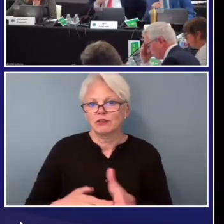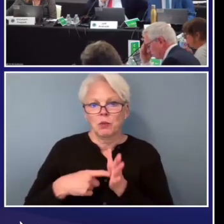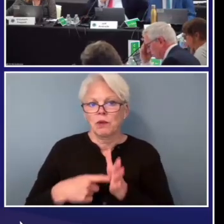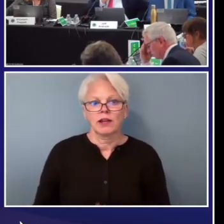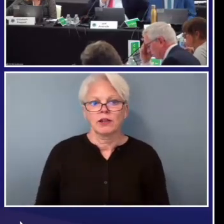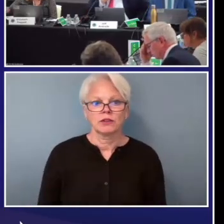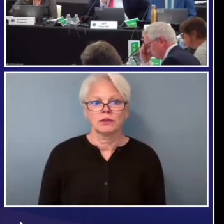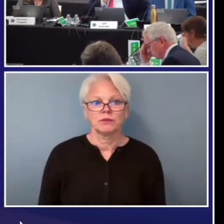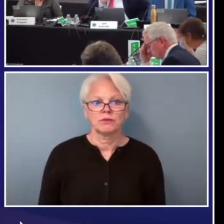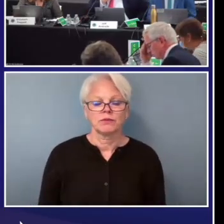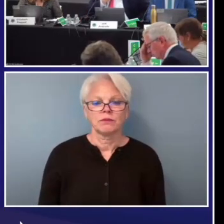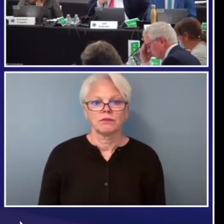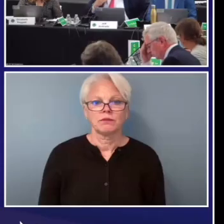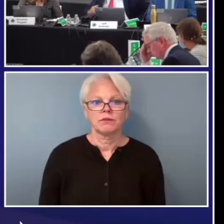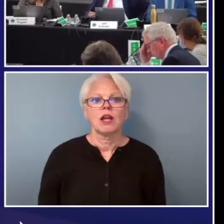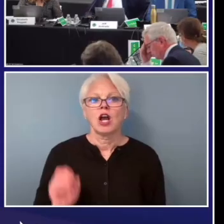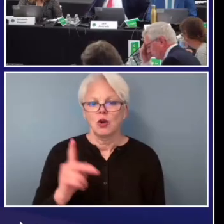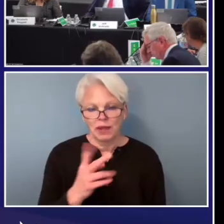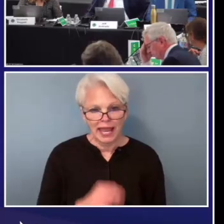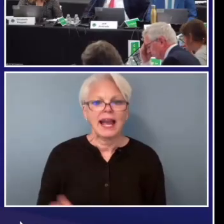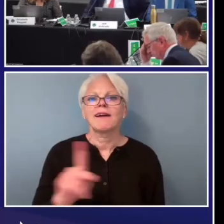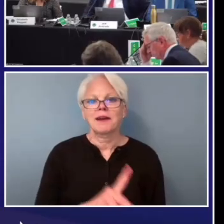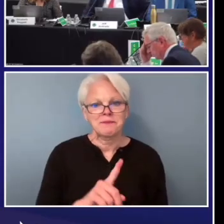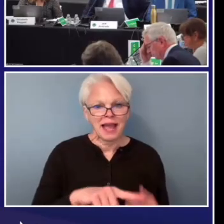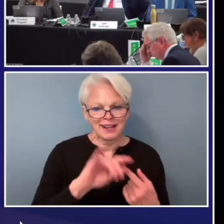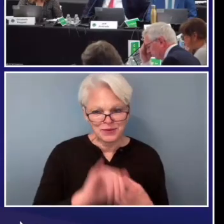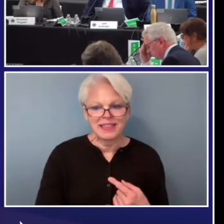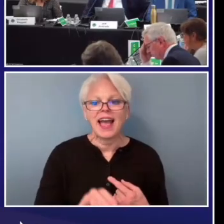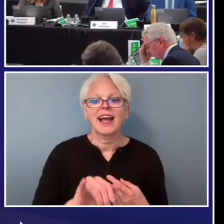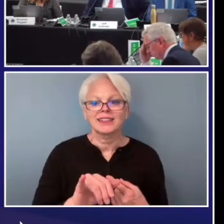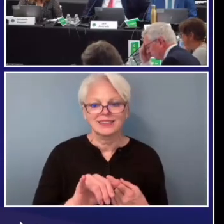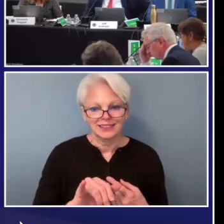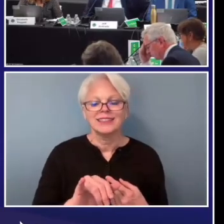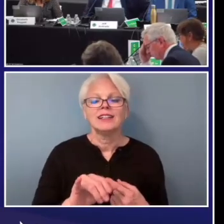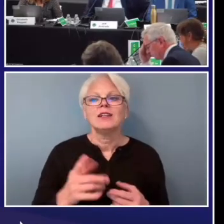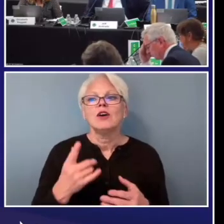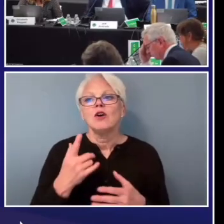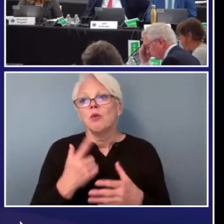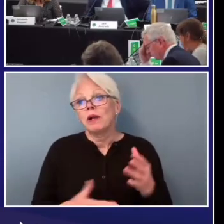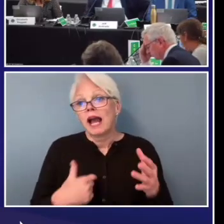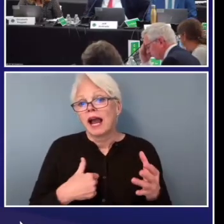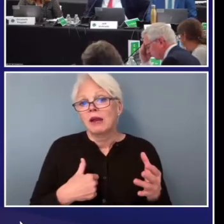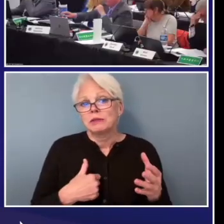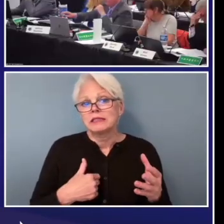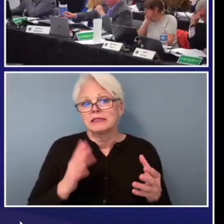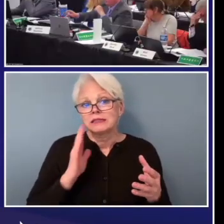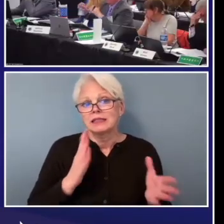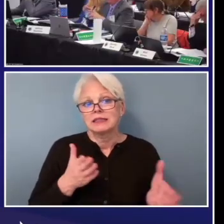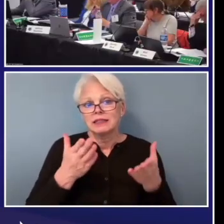I'll come back on that. What I was going to suggest, actually, is that you just lift from the statute and